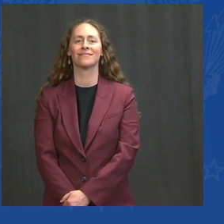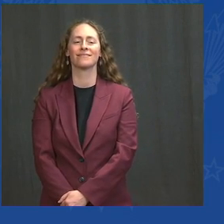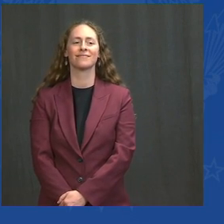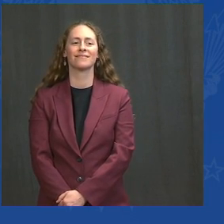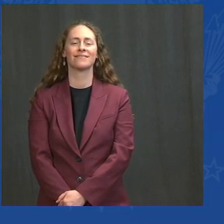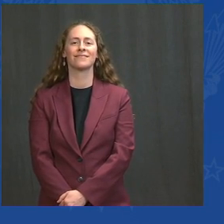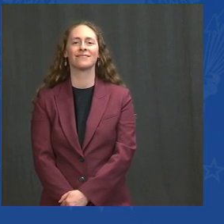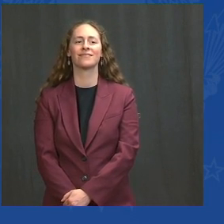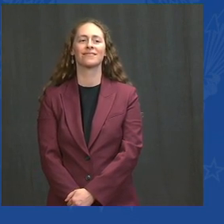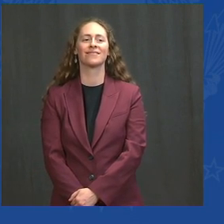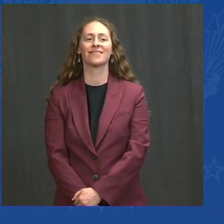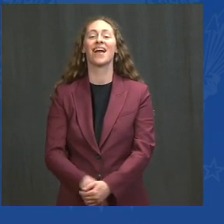The President: Good afternoon.